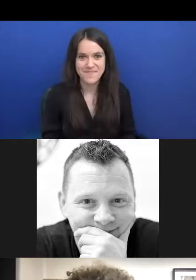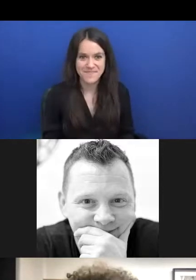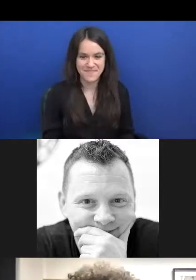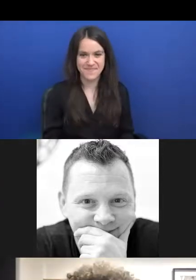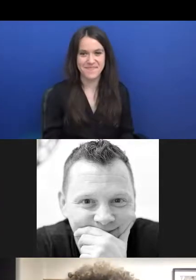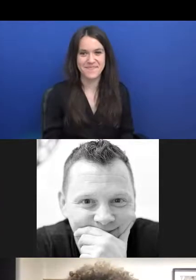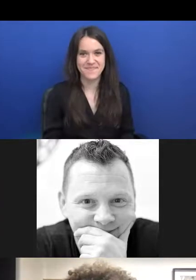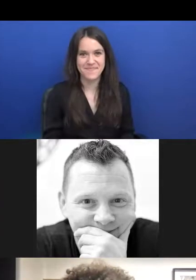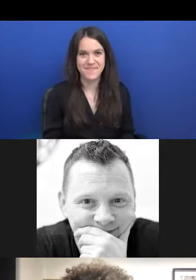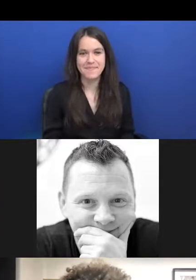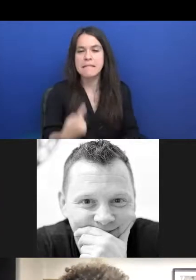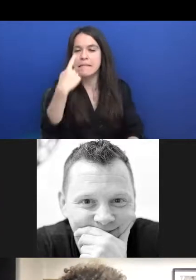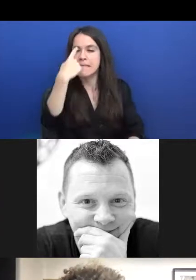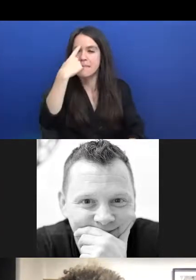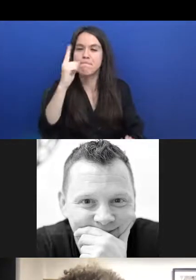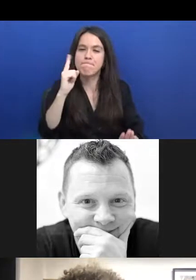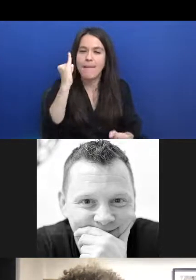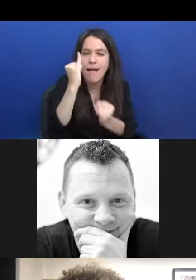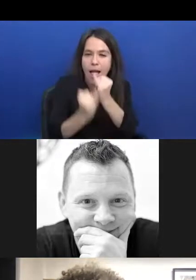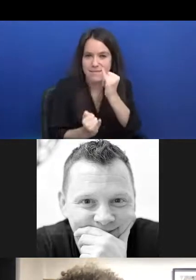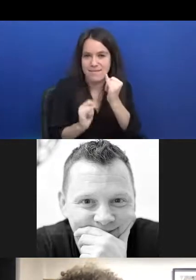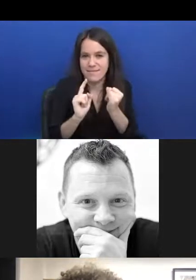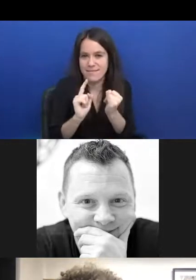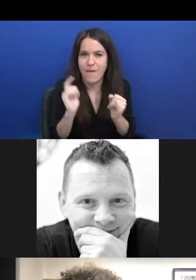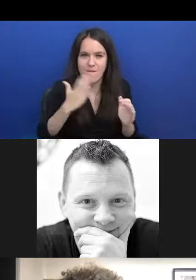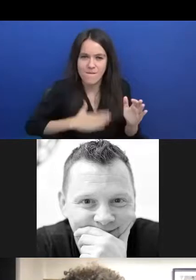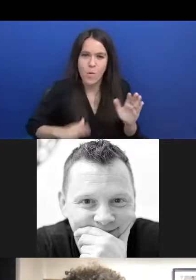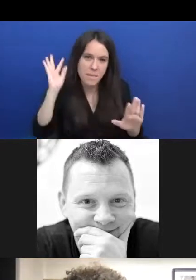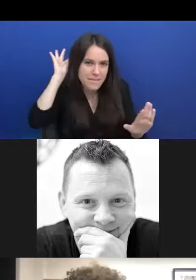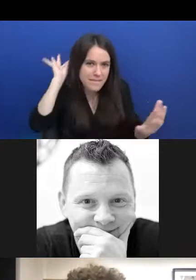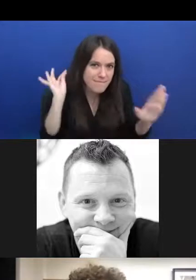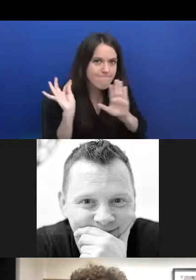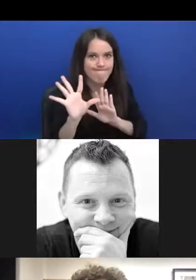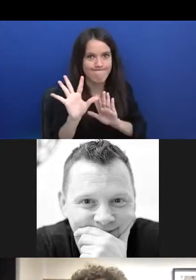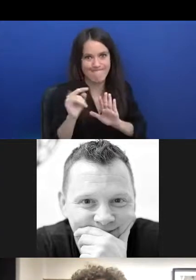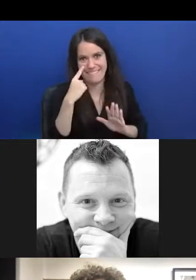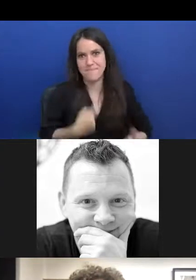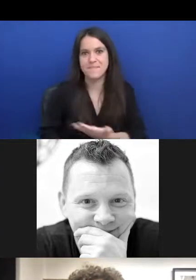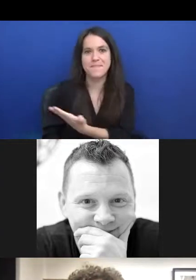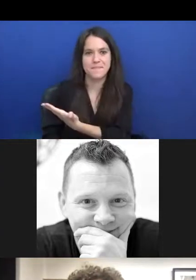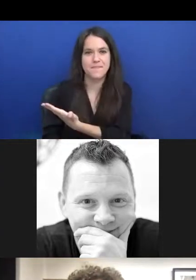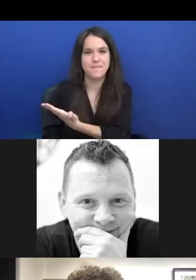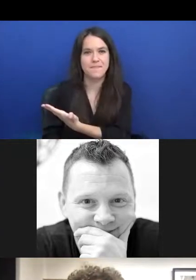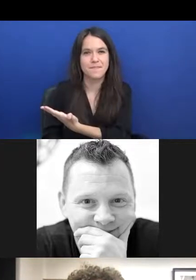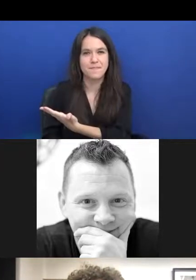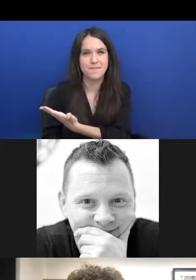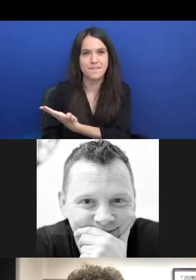I just wanted to briefly mention decolonizing small-scale multilingualism research